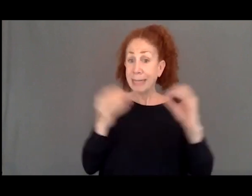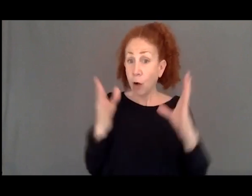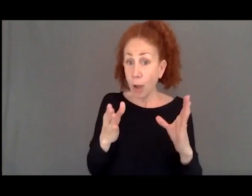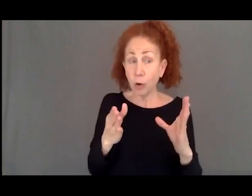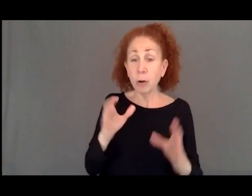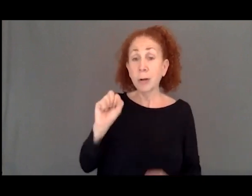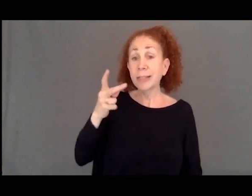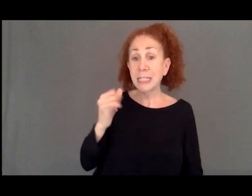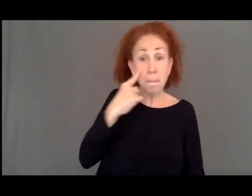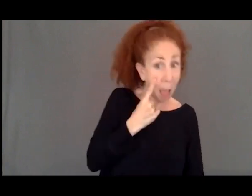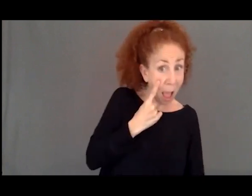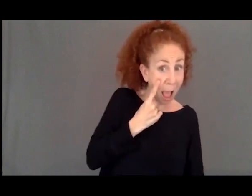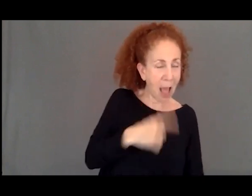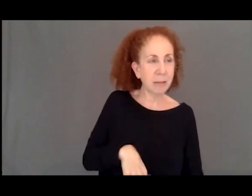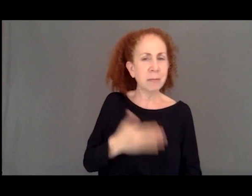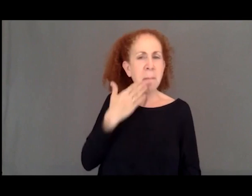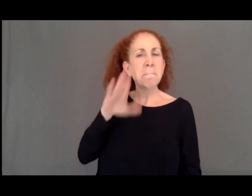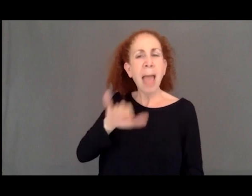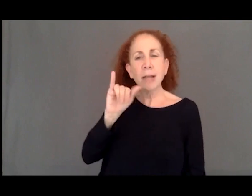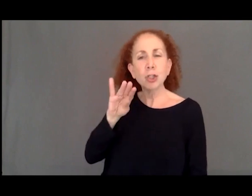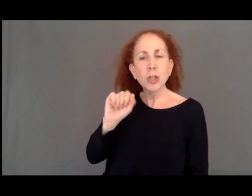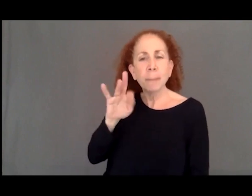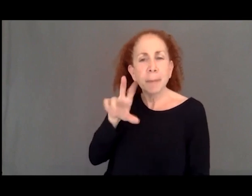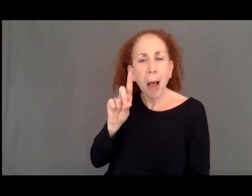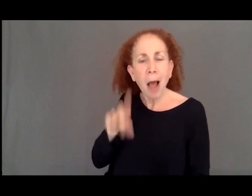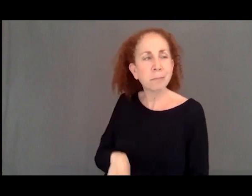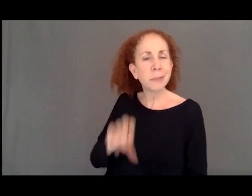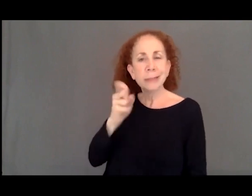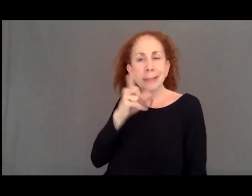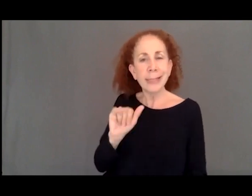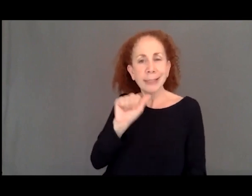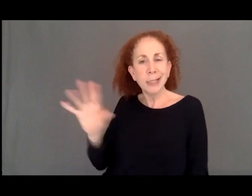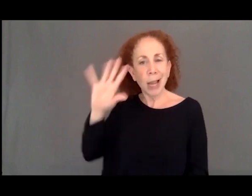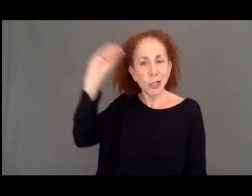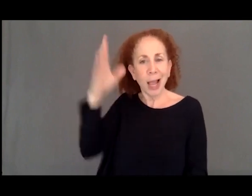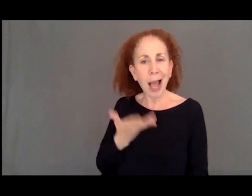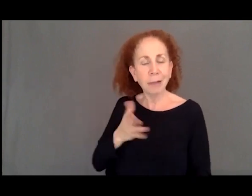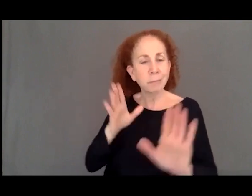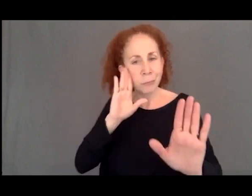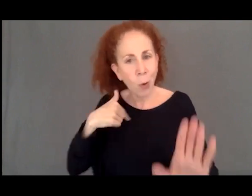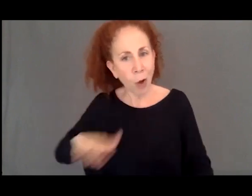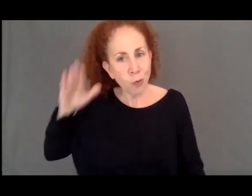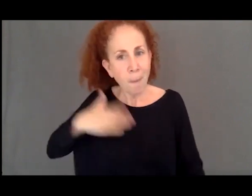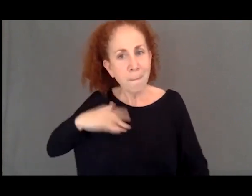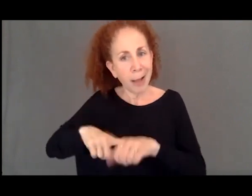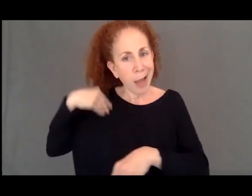a spy, who was this bad James Bond, who could be the sexy Asian dude, because I grew up with a generation--